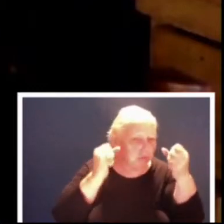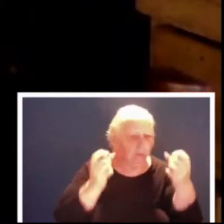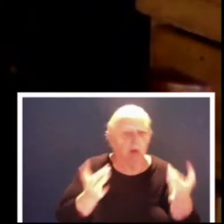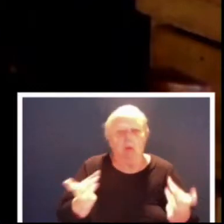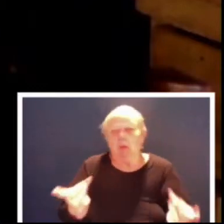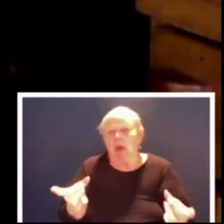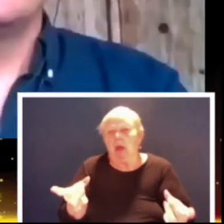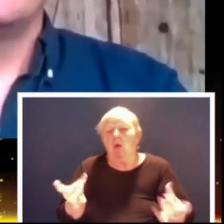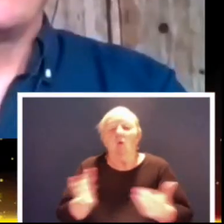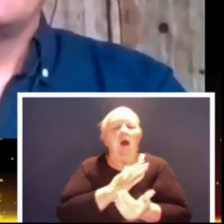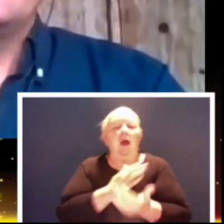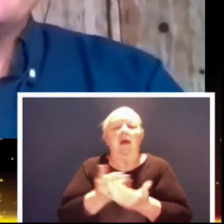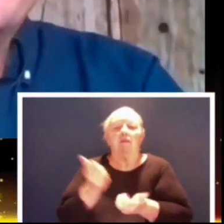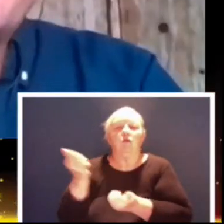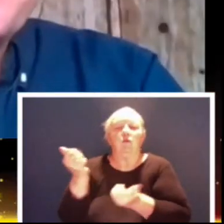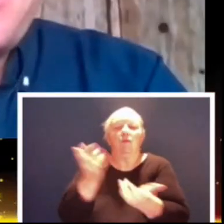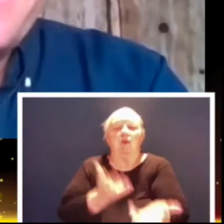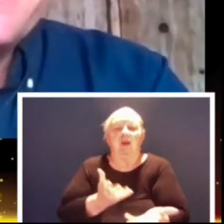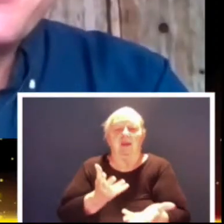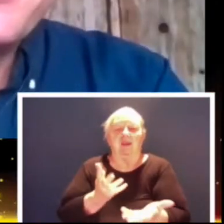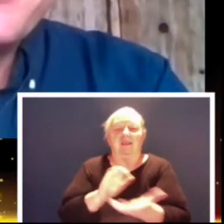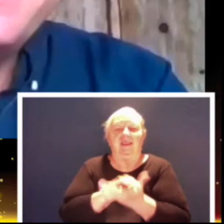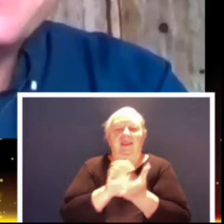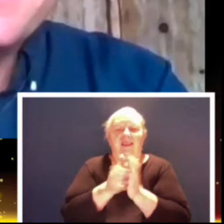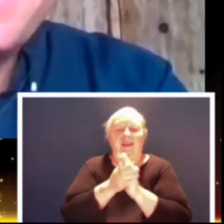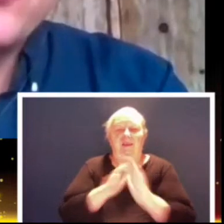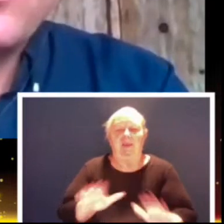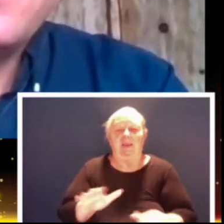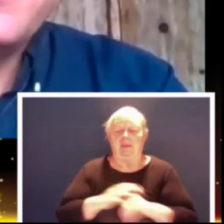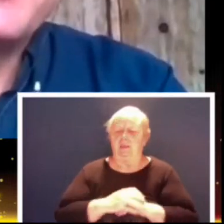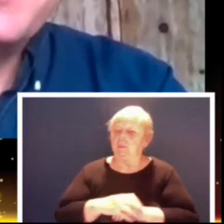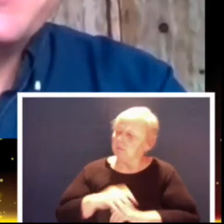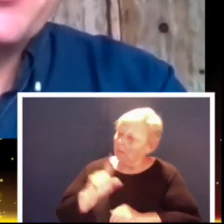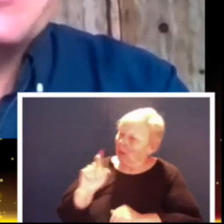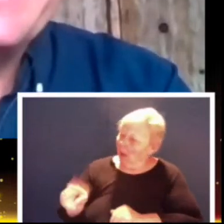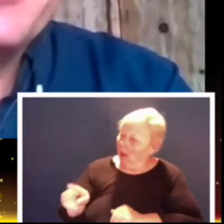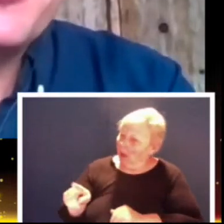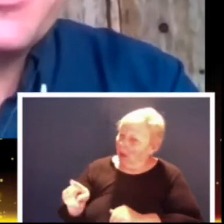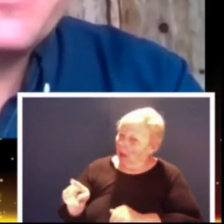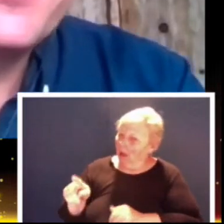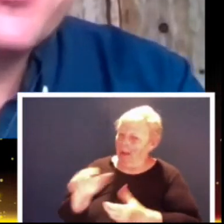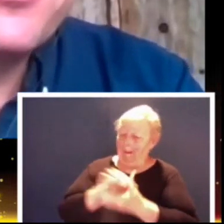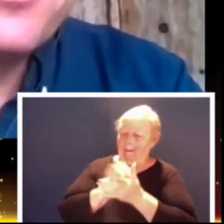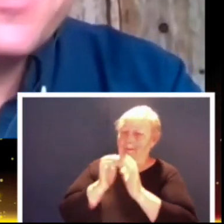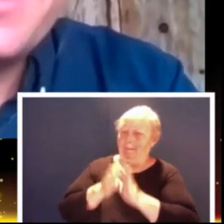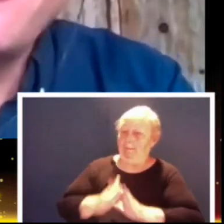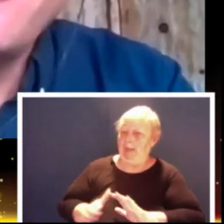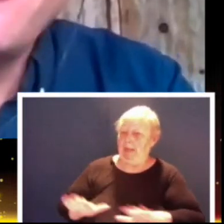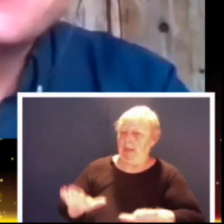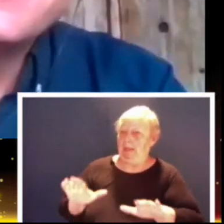And are there different kinds of peace as well as either being different kinds of chaos?